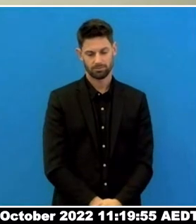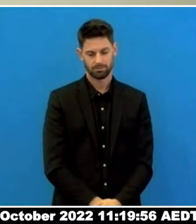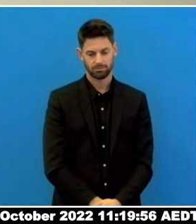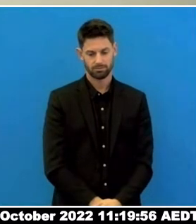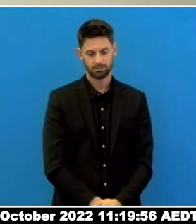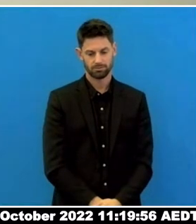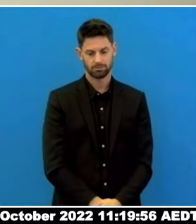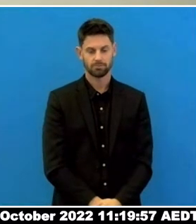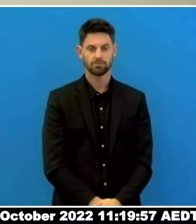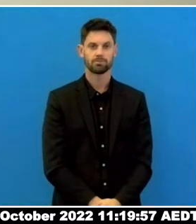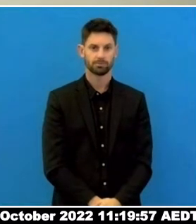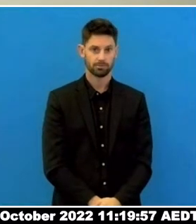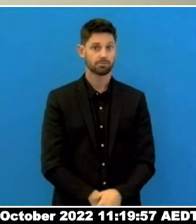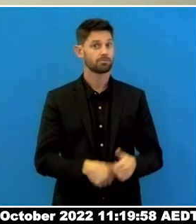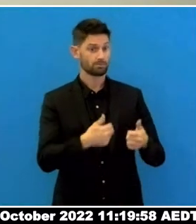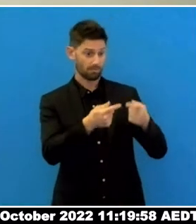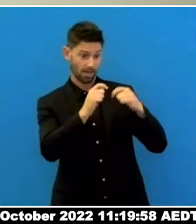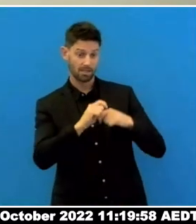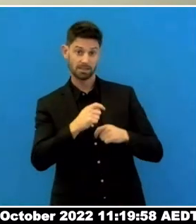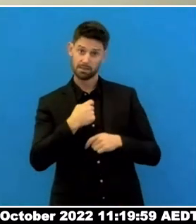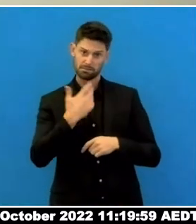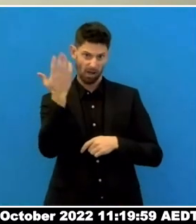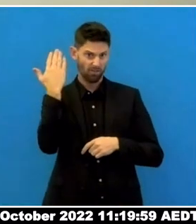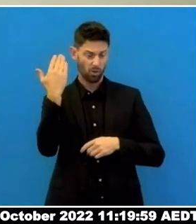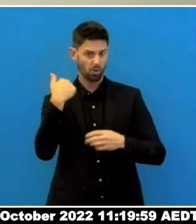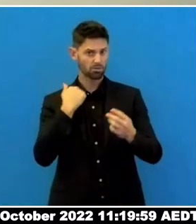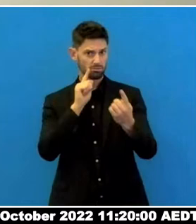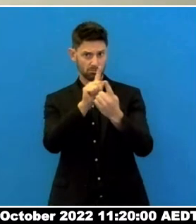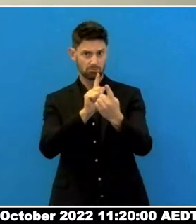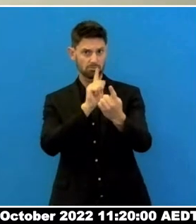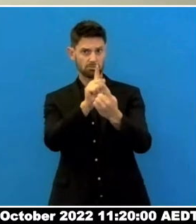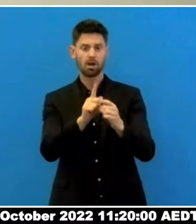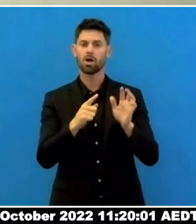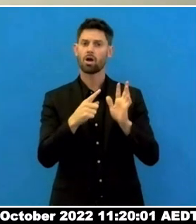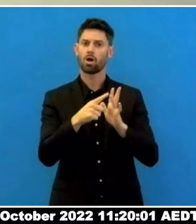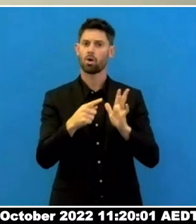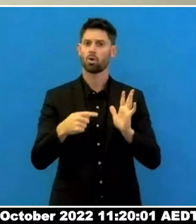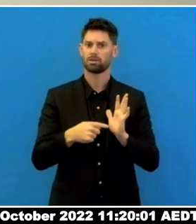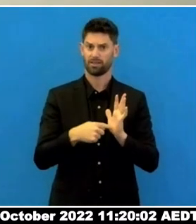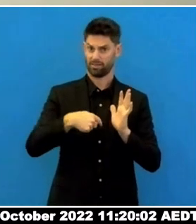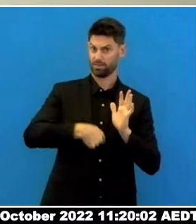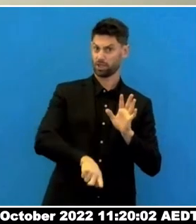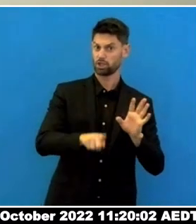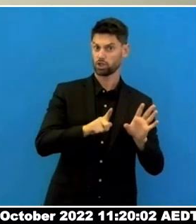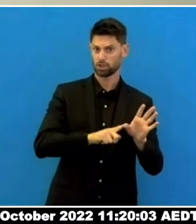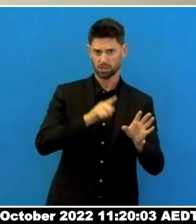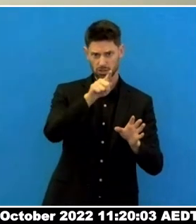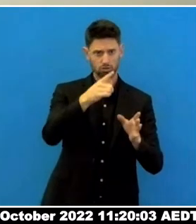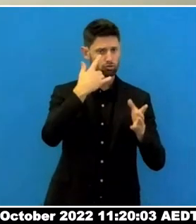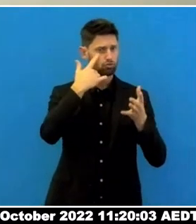Yes. "I was seeing an occupational therapist, an OT, earlier this year, who trialled a shower chair for me.